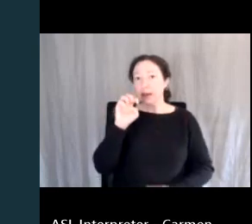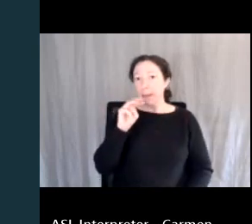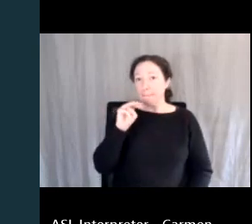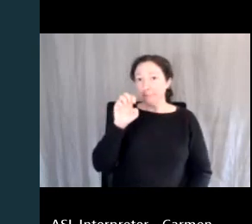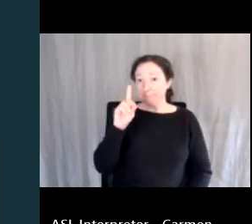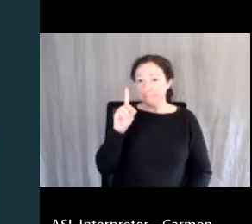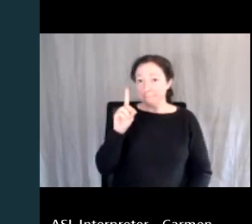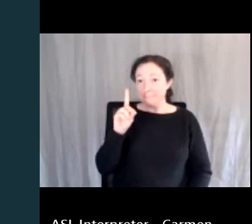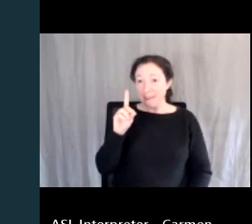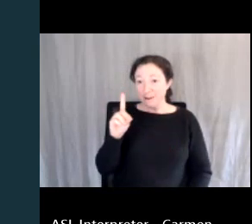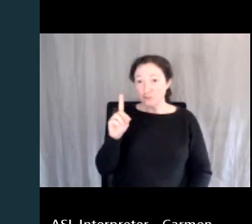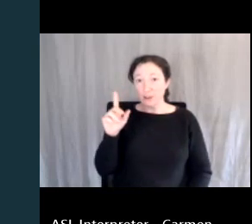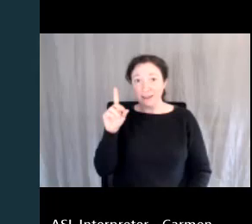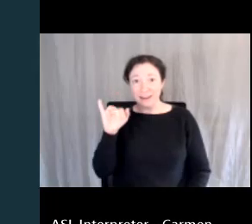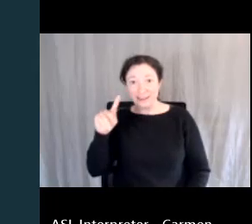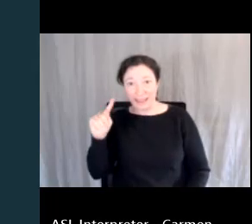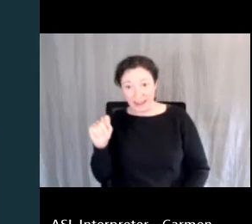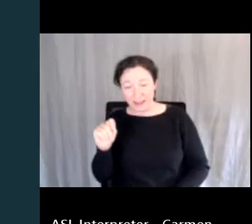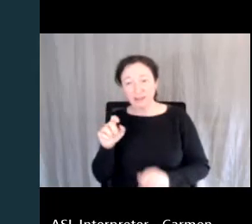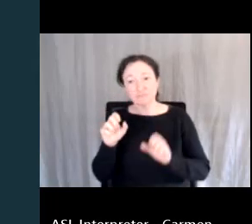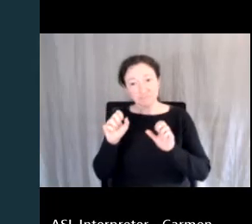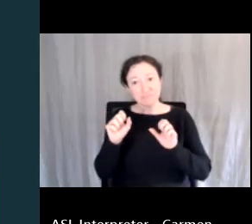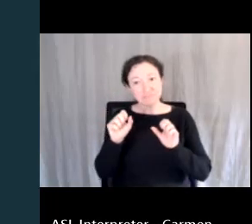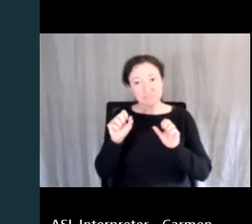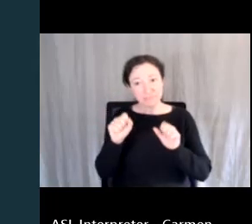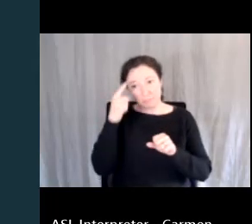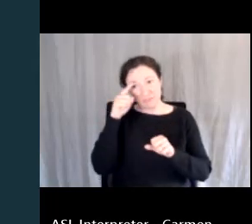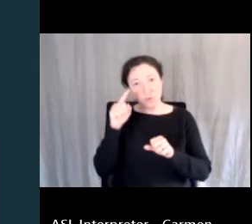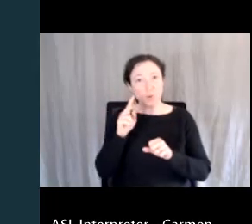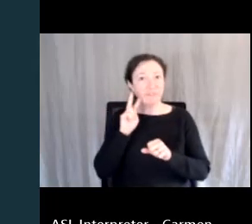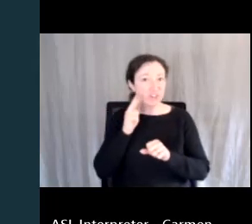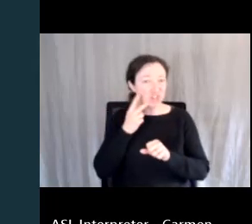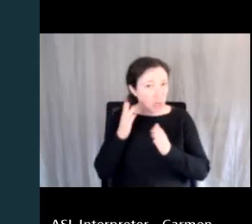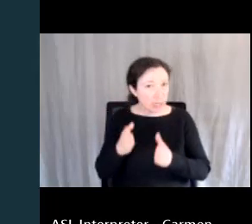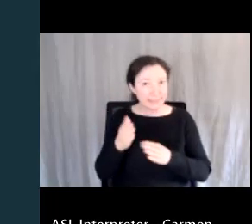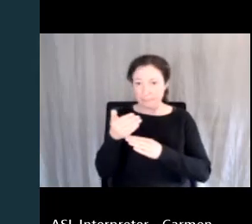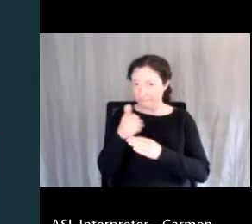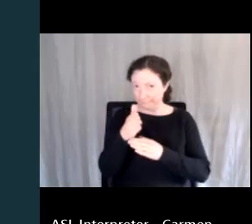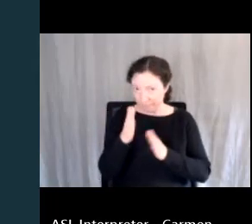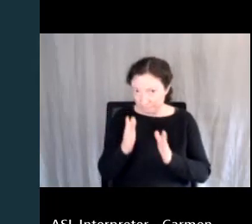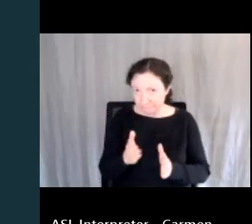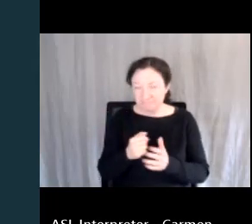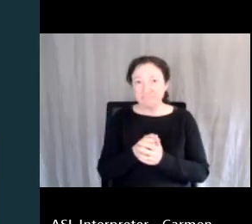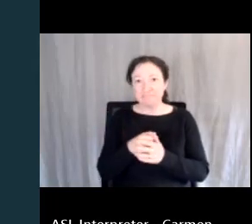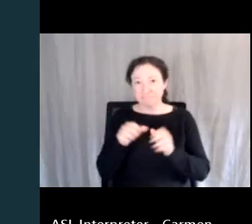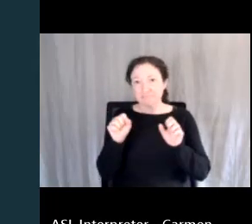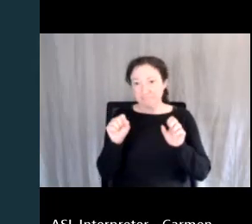lean proteins, and some dairy. This is probably the most sustainable diet 'cause it allows some grain and some dairy to come in.